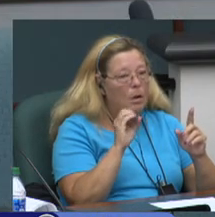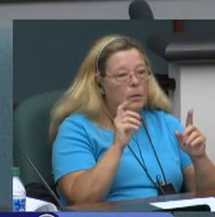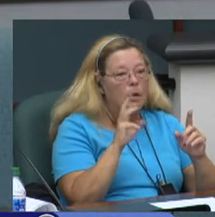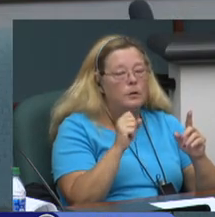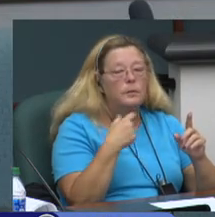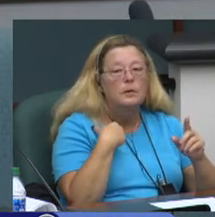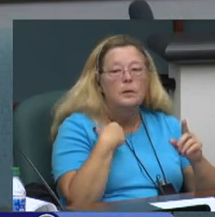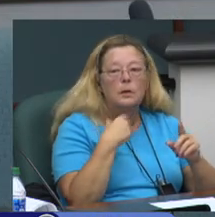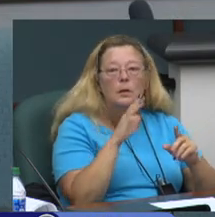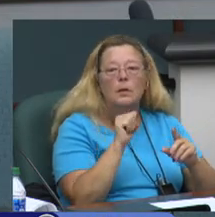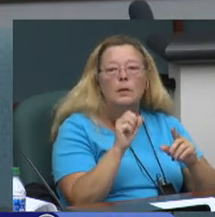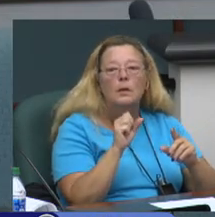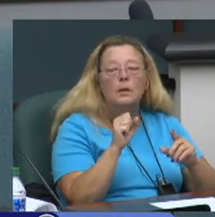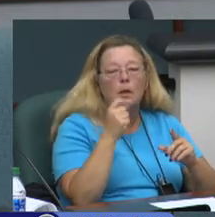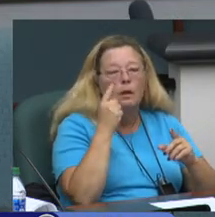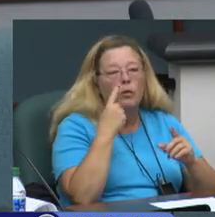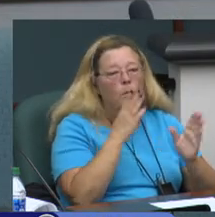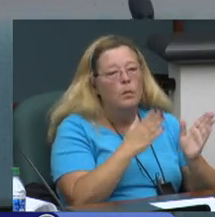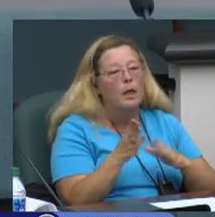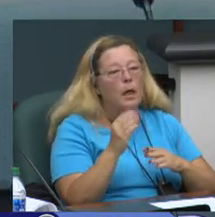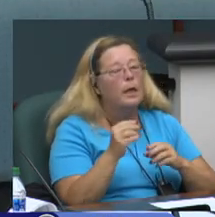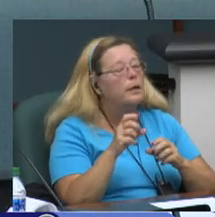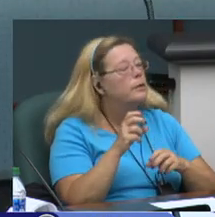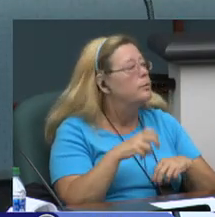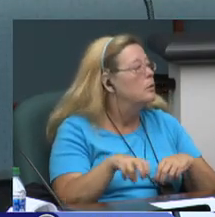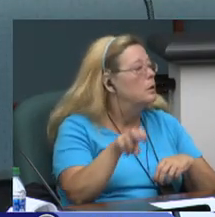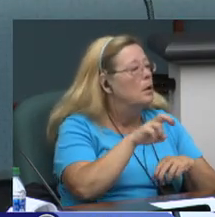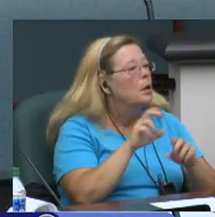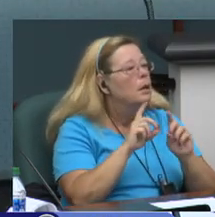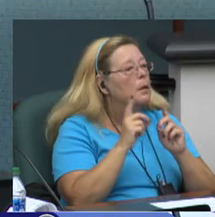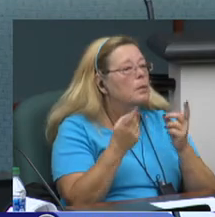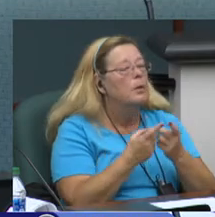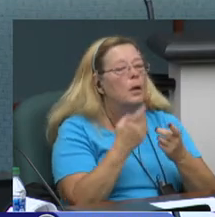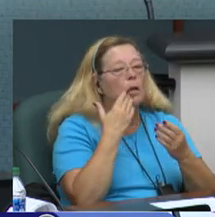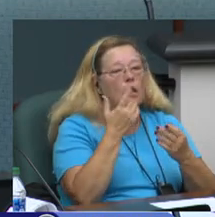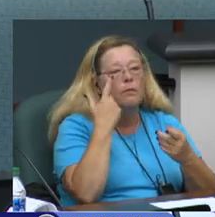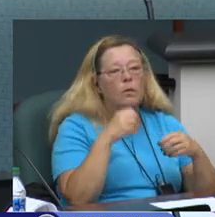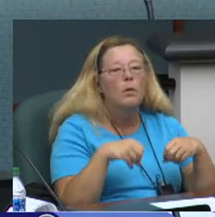planning and transportation department thank you for the opportunity to allow